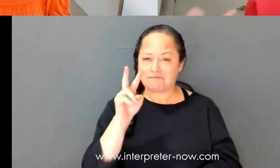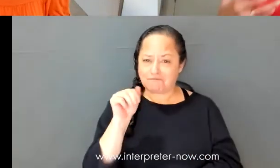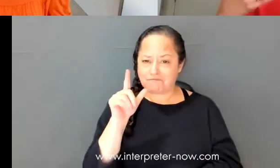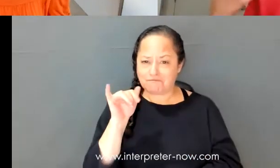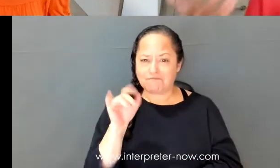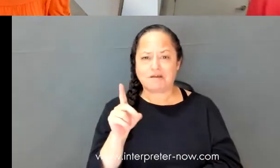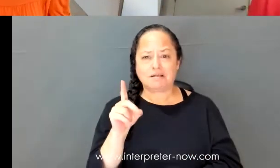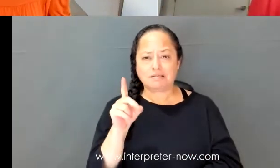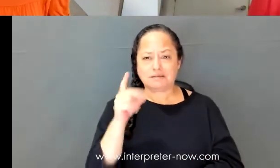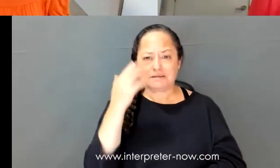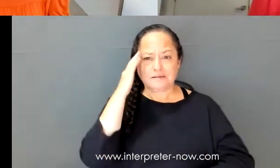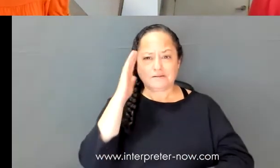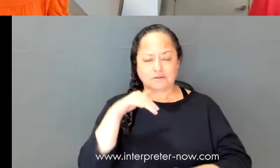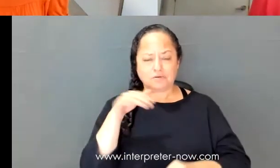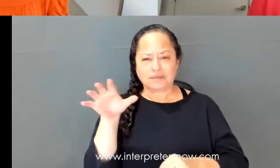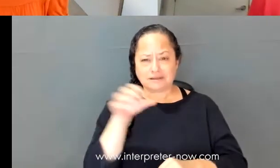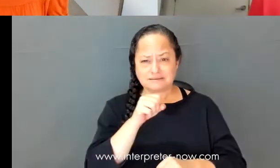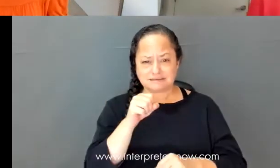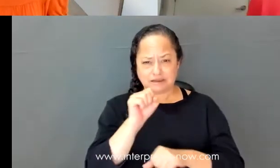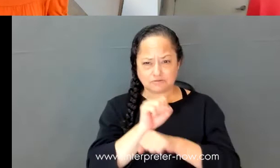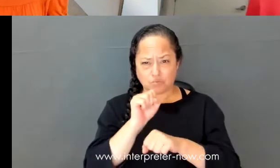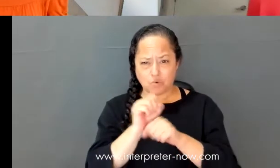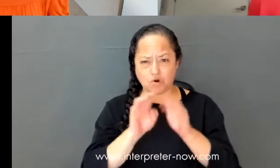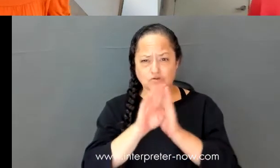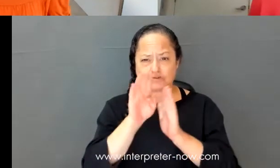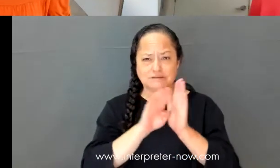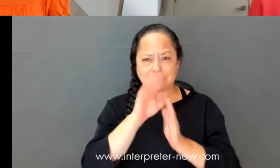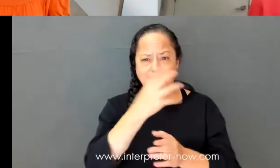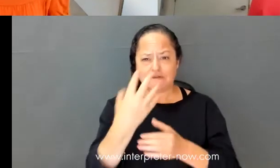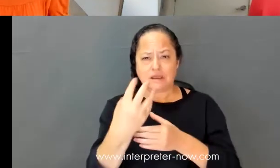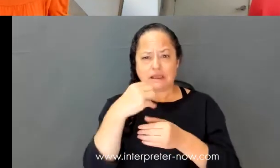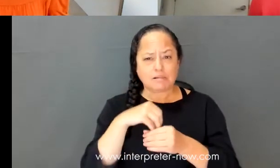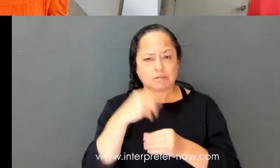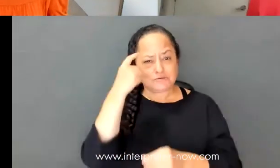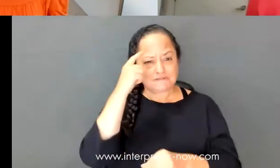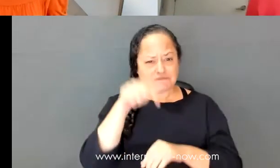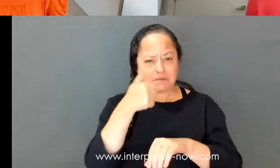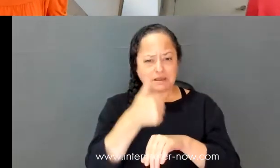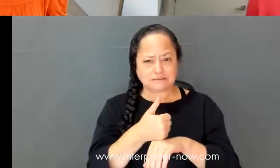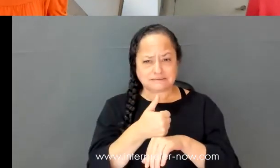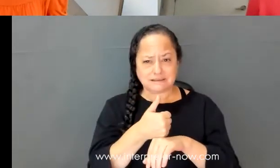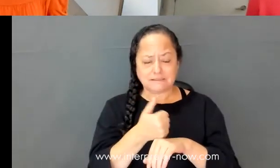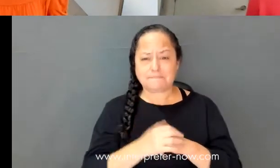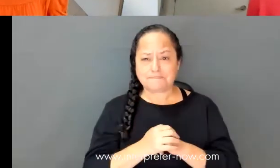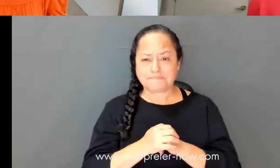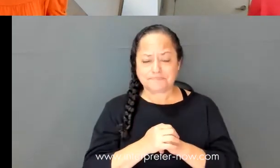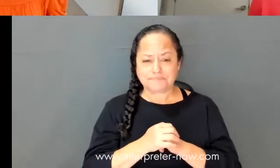And we know that it takes work to develop an inclusive mindset, for sure, an inclusion mindset.